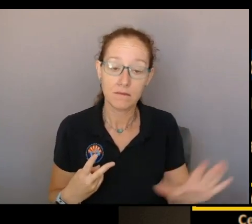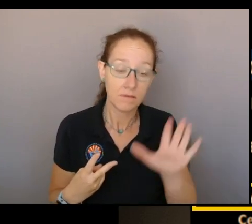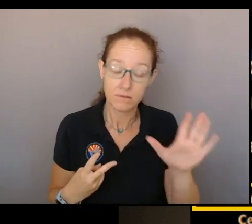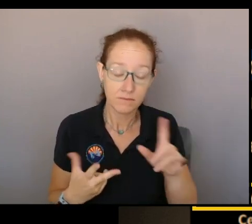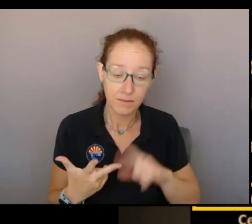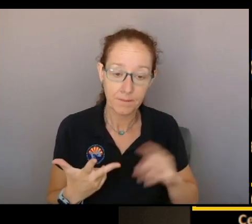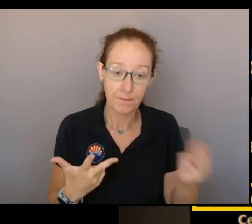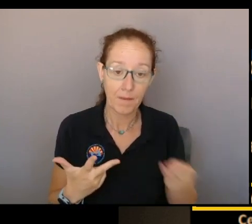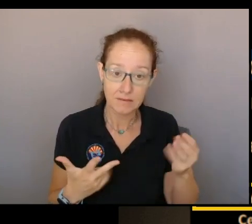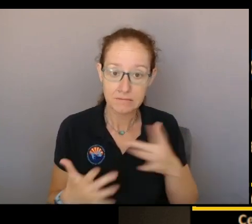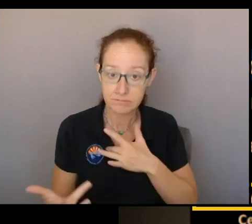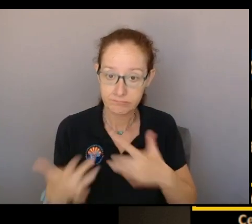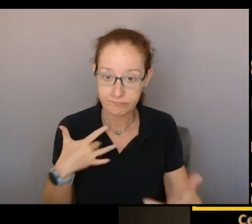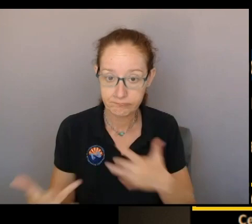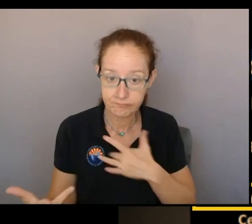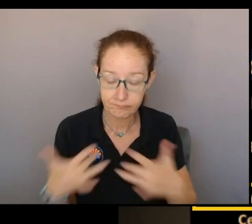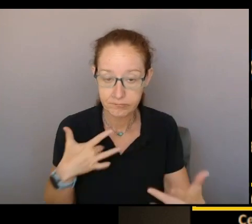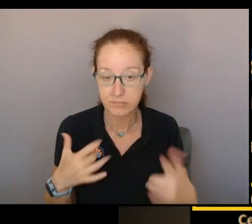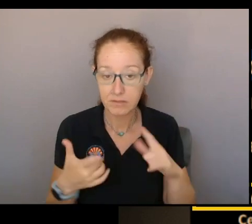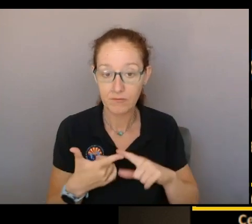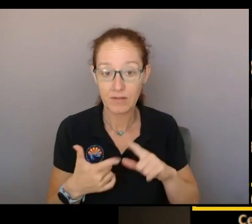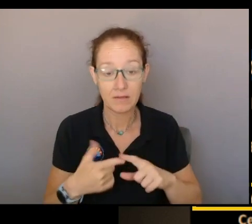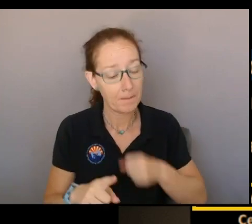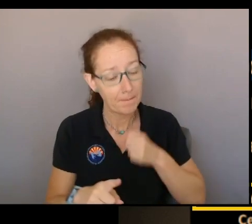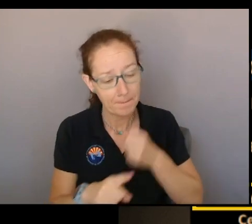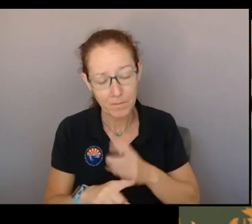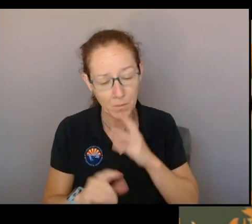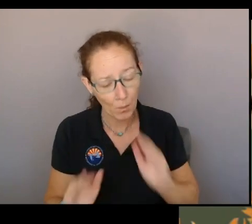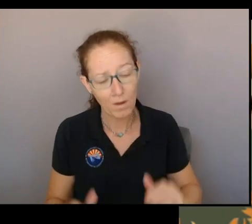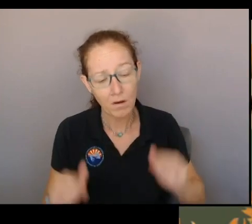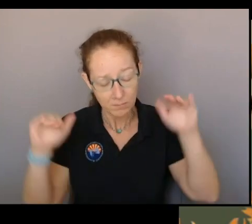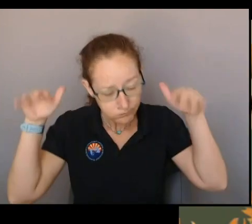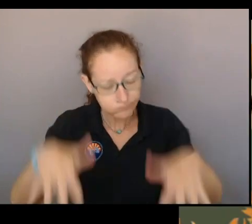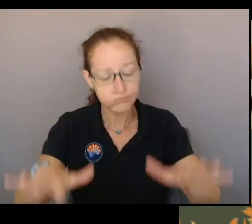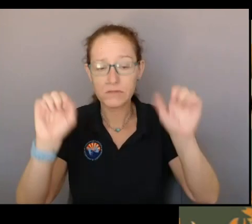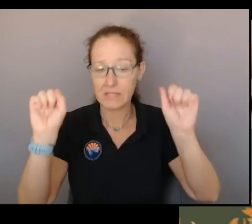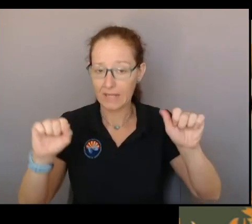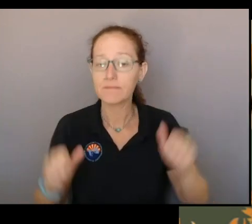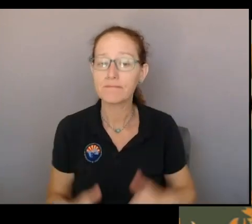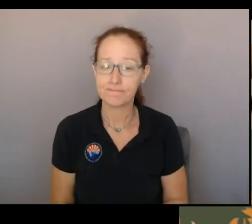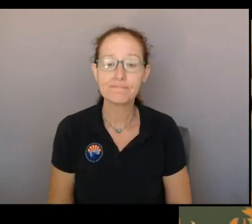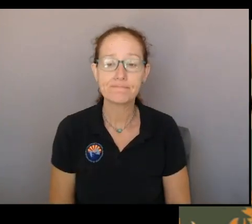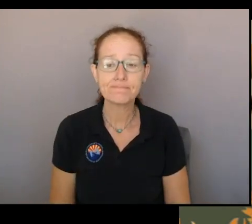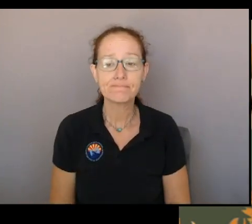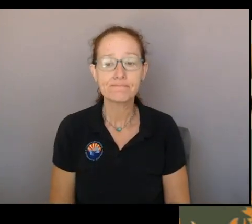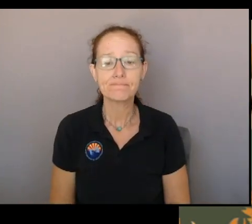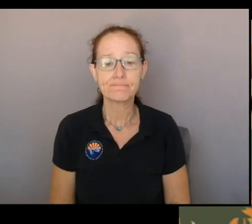flash flooding. Um next slide. So, one thing we're concerned